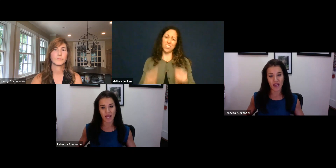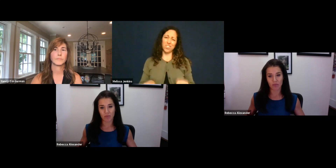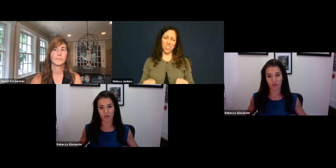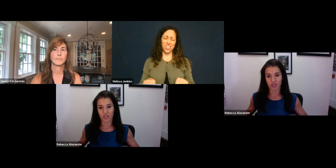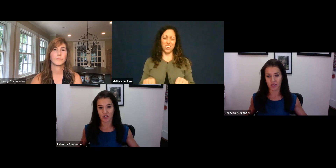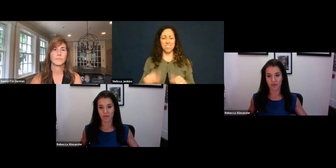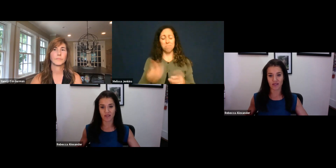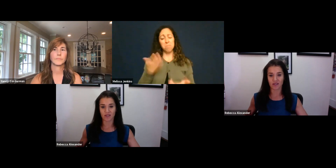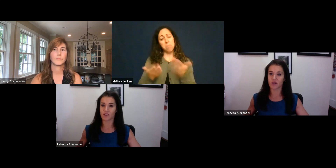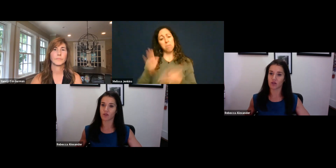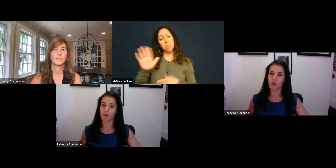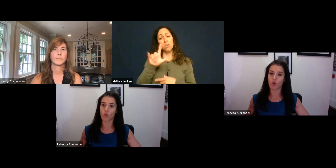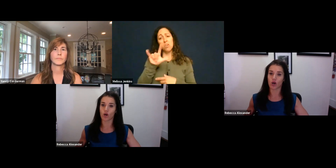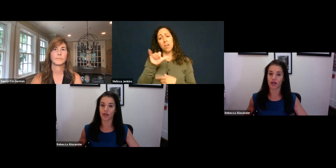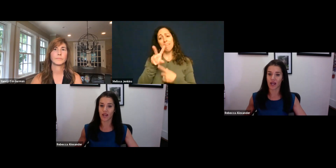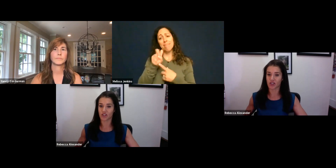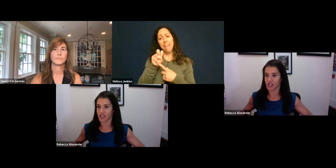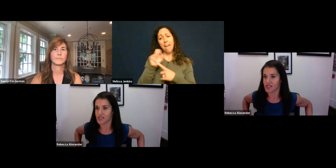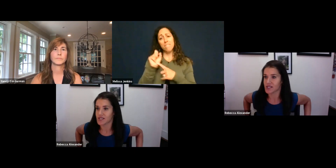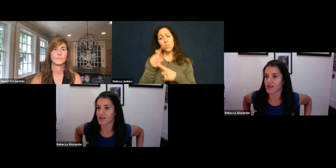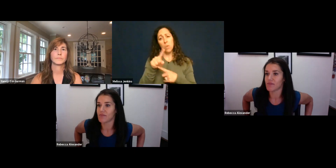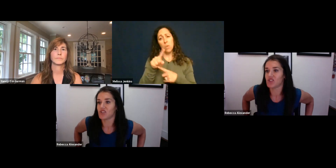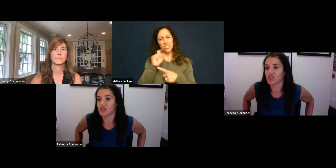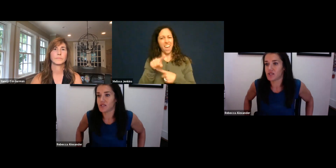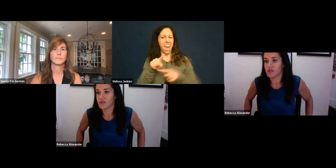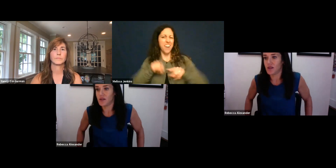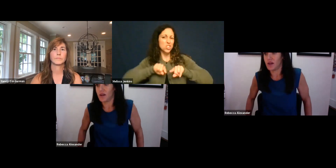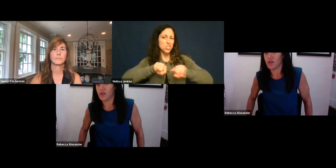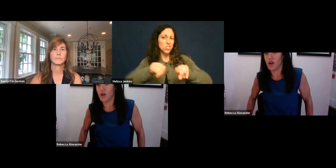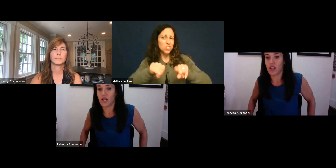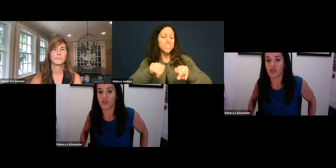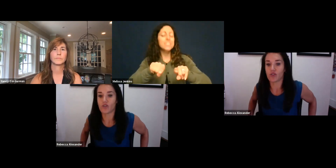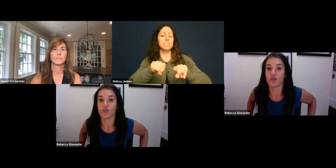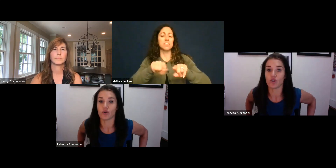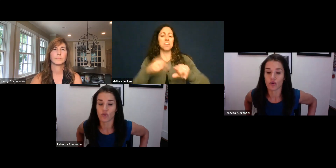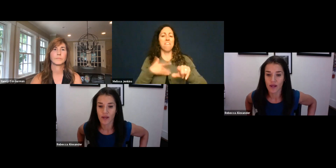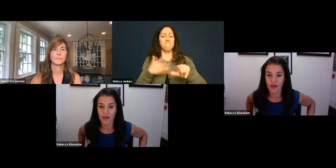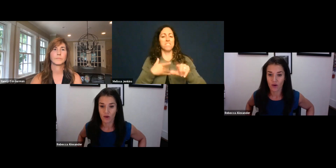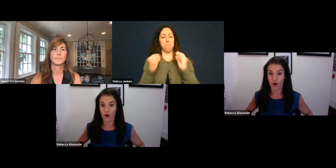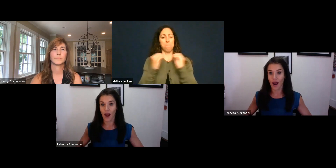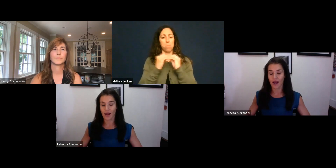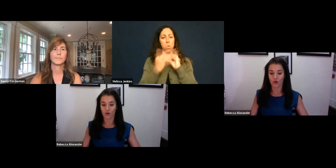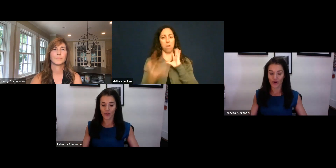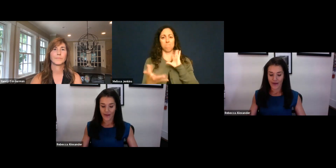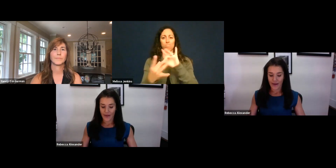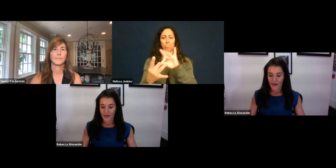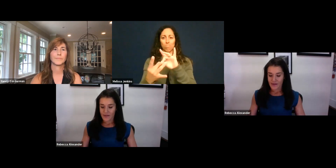be able to make this feel a bit more engaging instead of me just talking to you. Or at you.